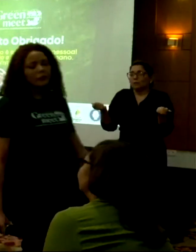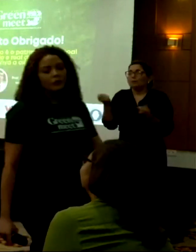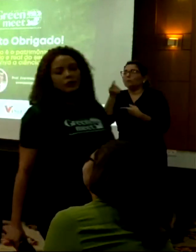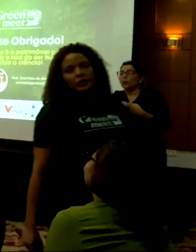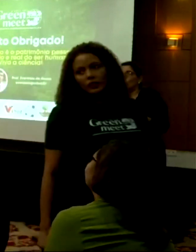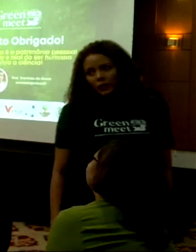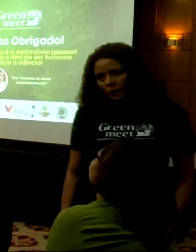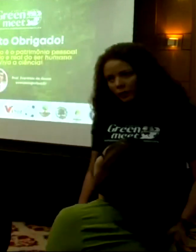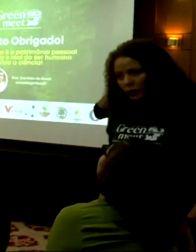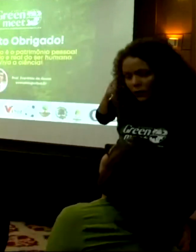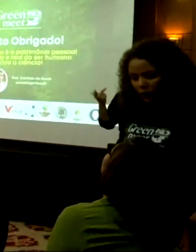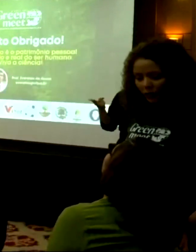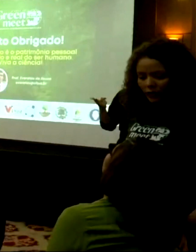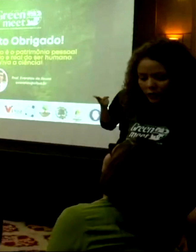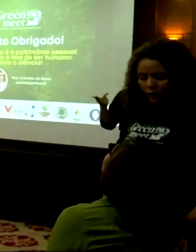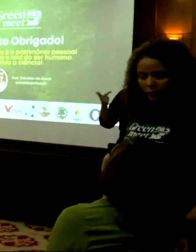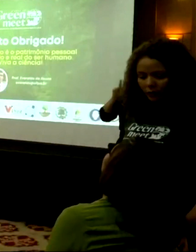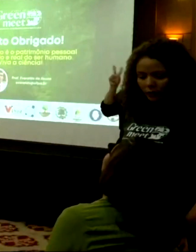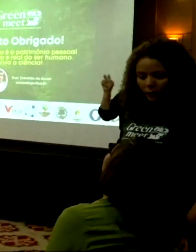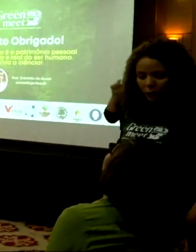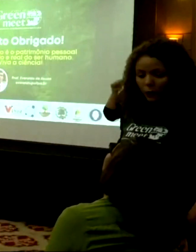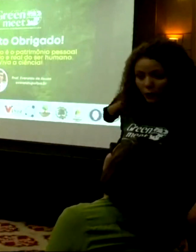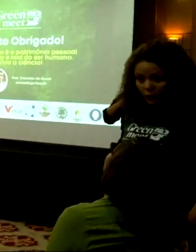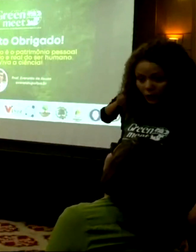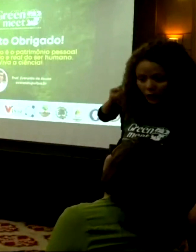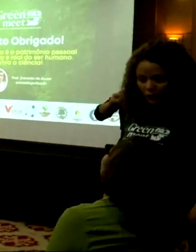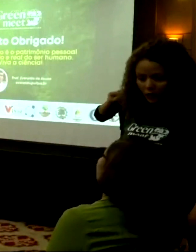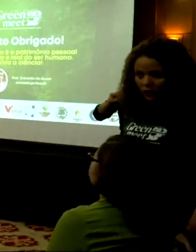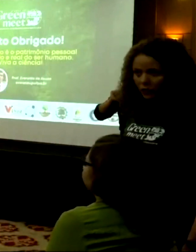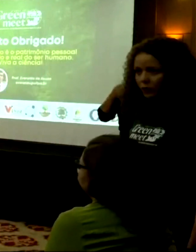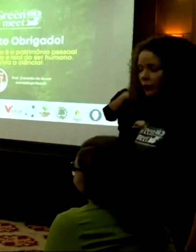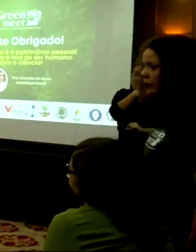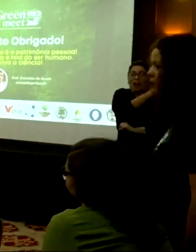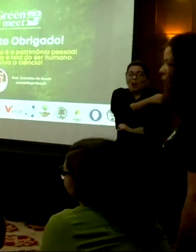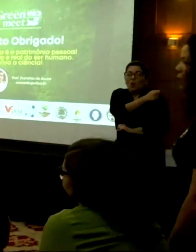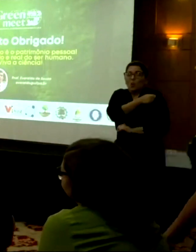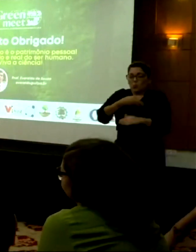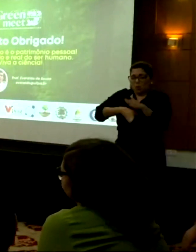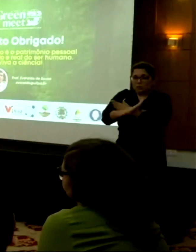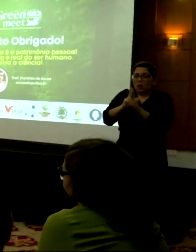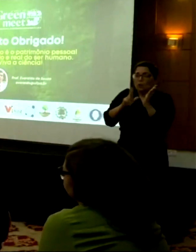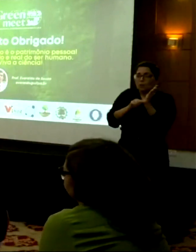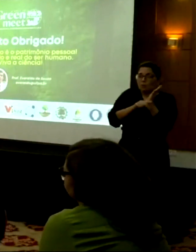because certainly these students who entered the fpa will promote science apart from